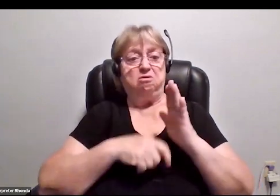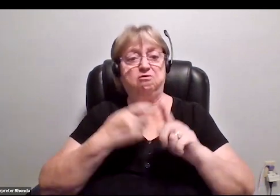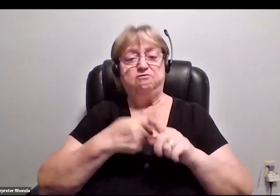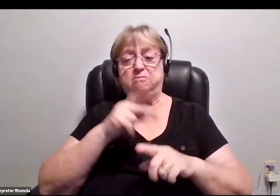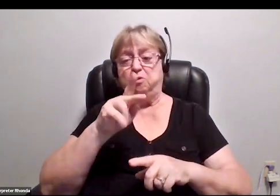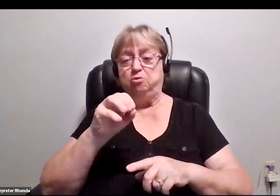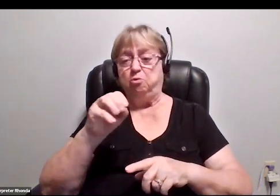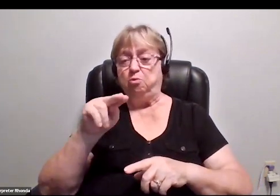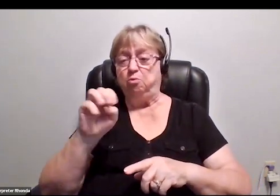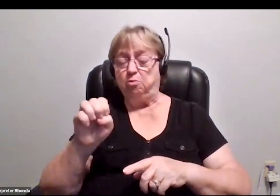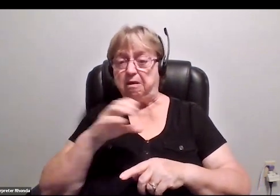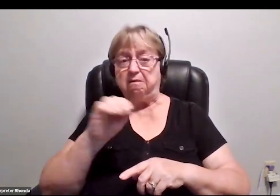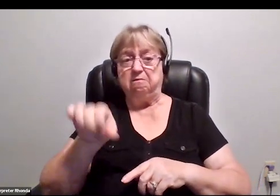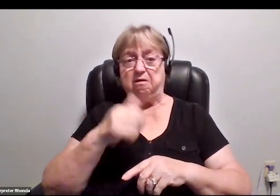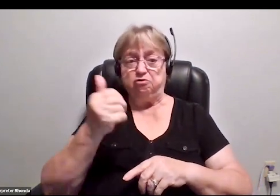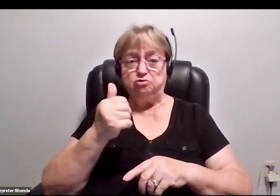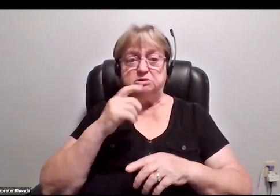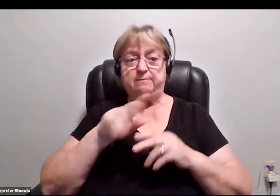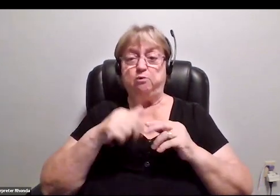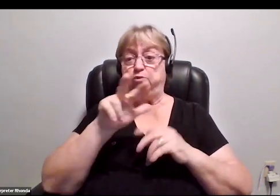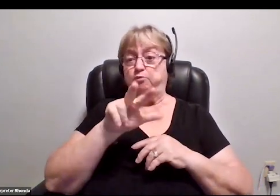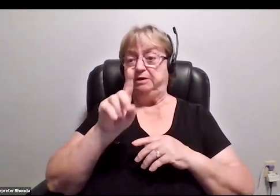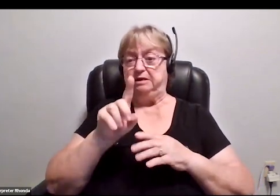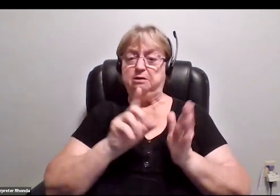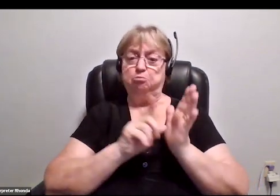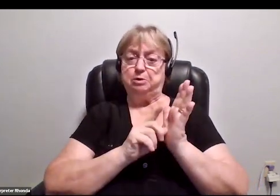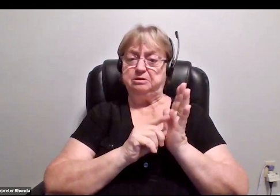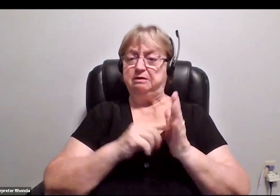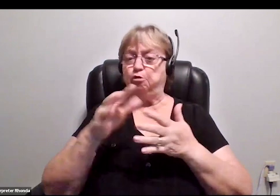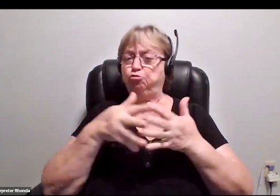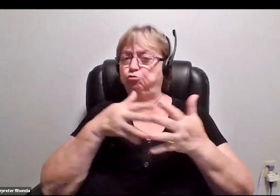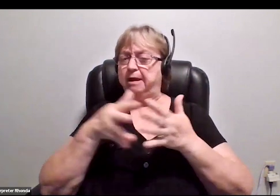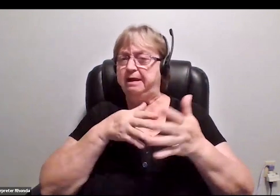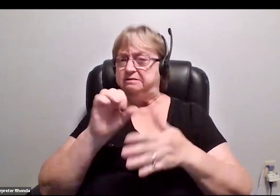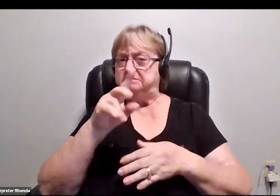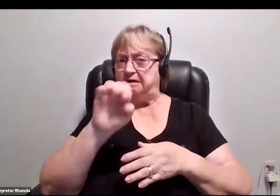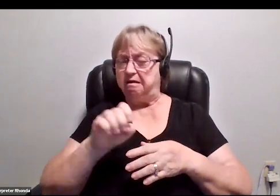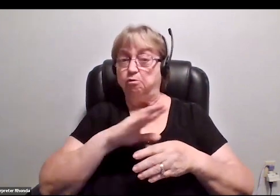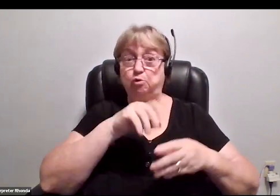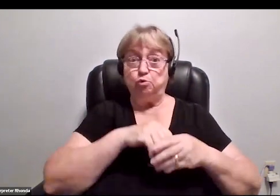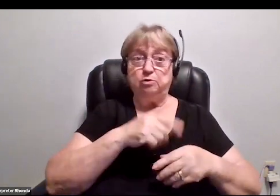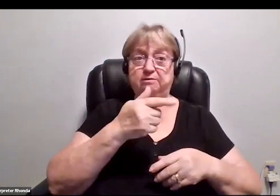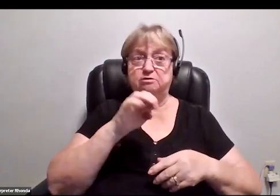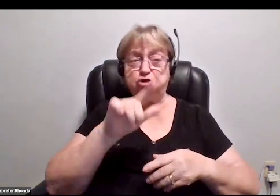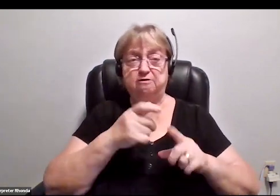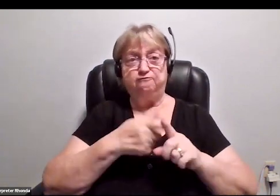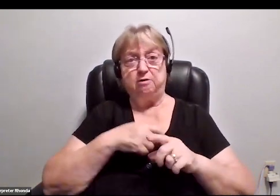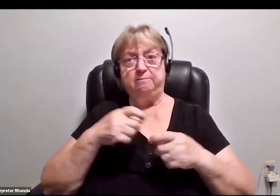about 3D printing grayscale photographs of lab results including the gels from electrophoresis, which is what I did